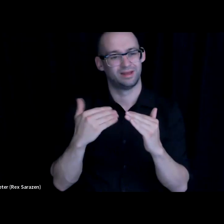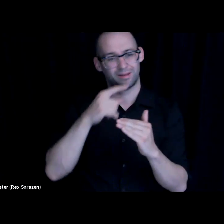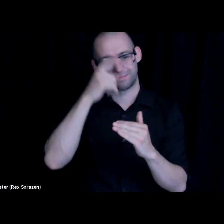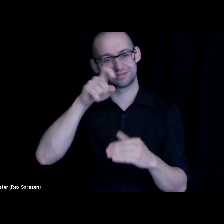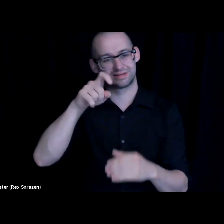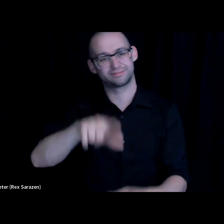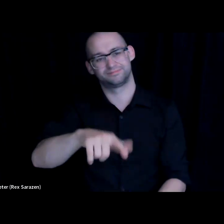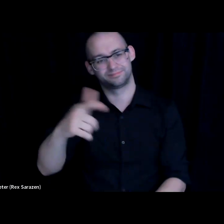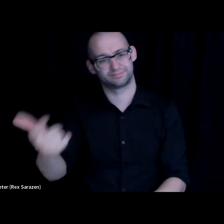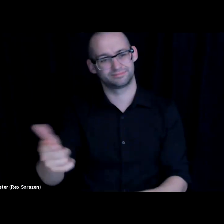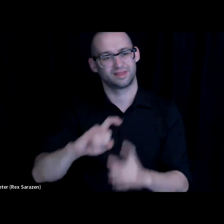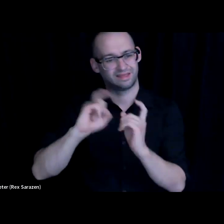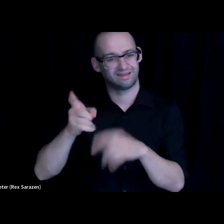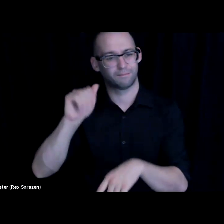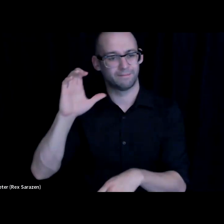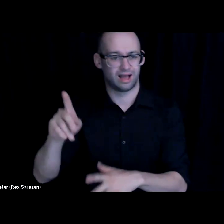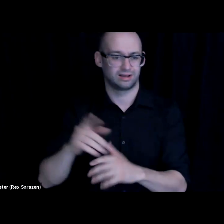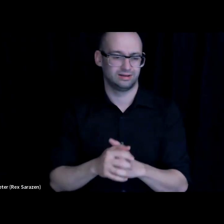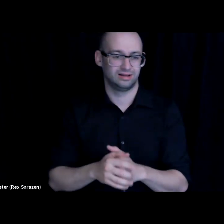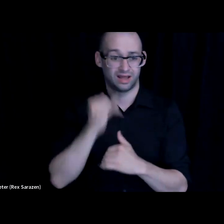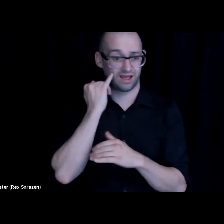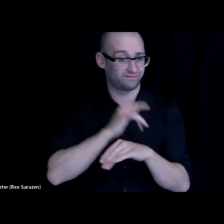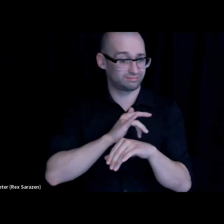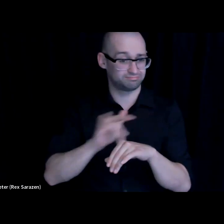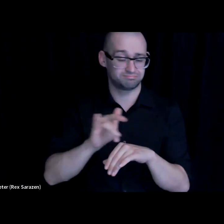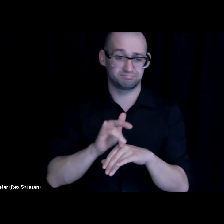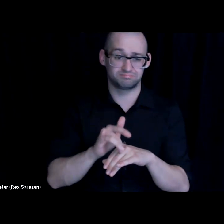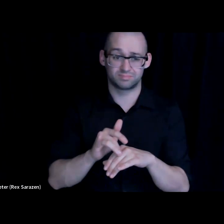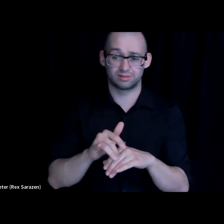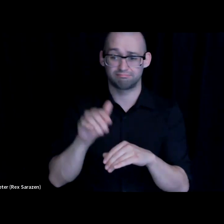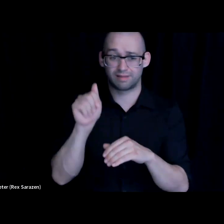So if we could provide access to everyone that would be great, because that does tend